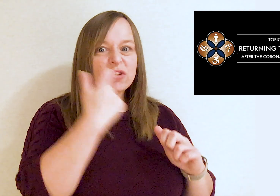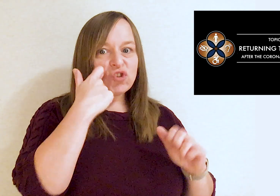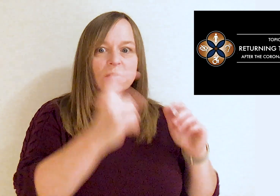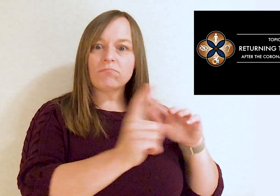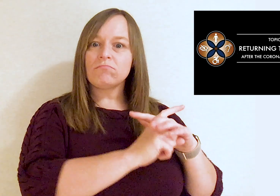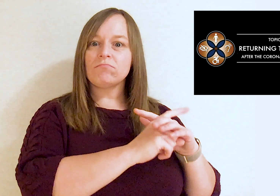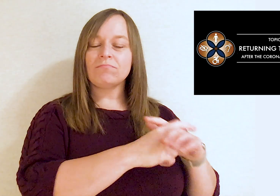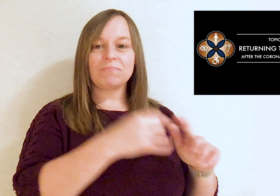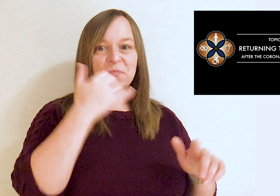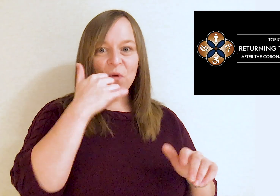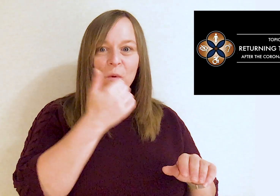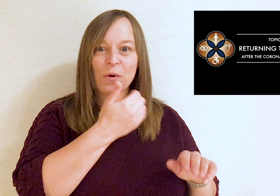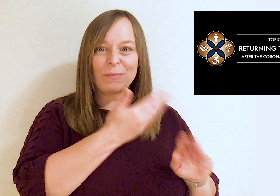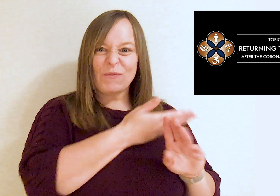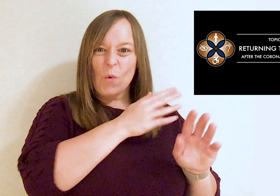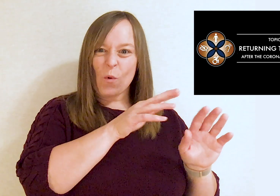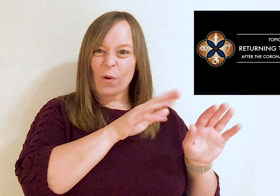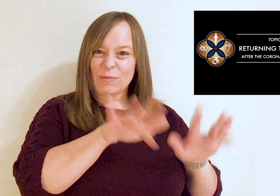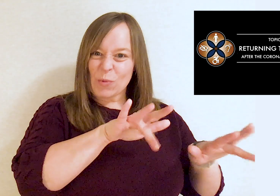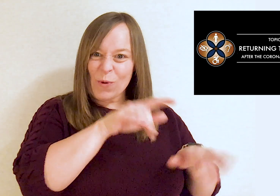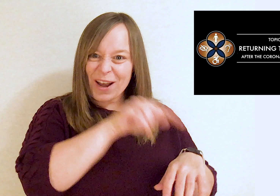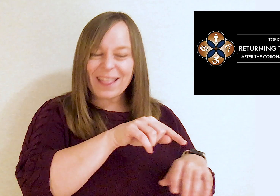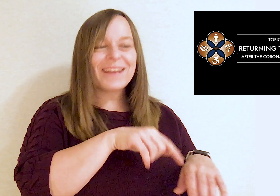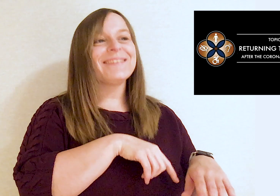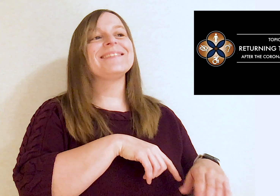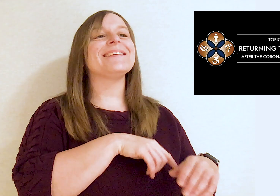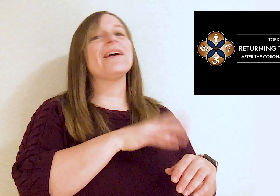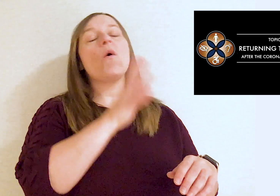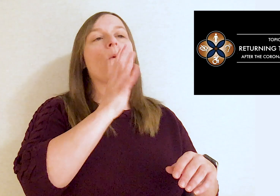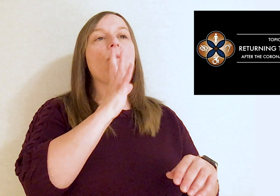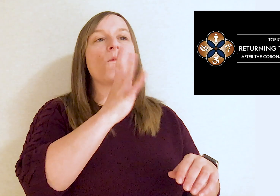arose on the telephone right before we started this podcast. A woman called me